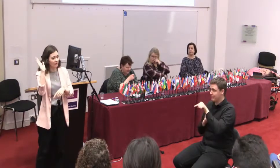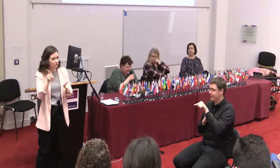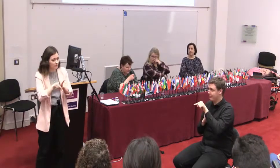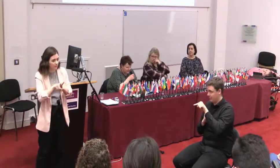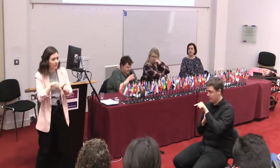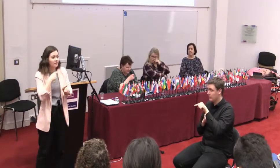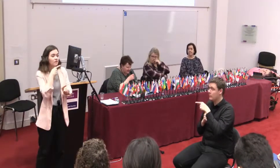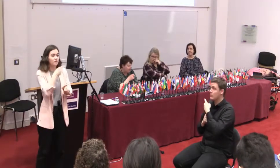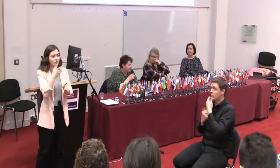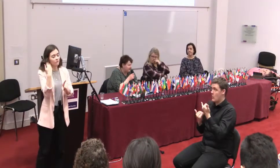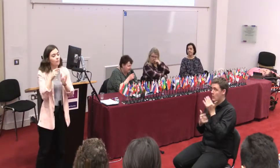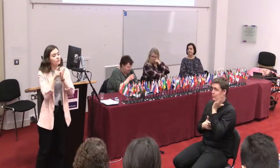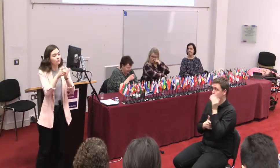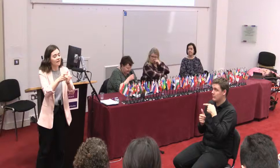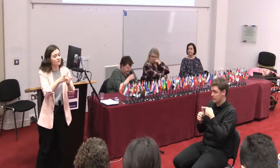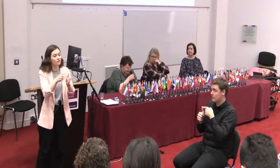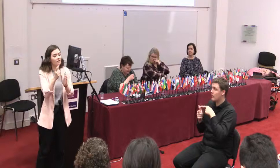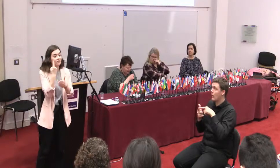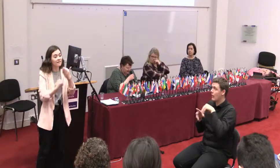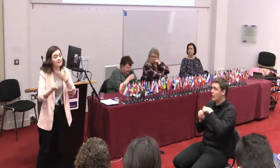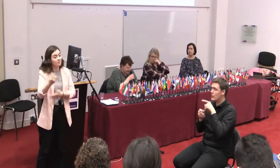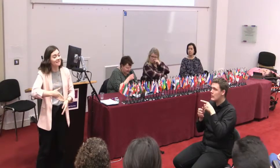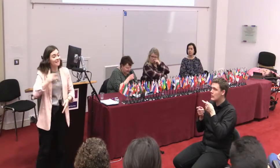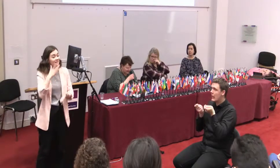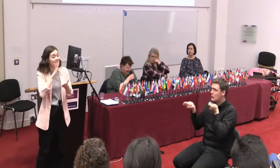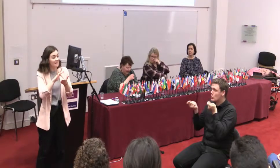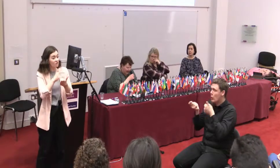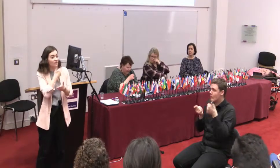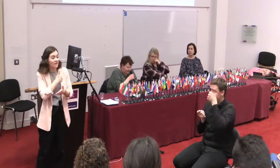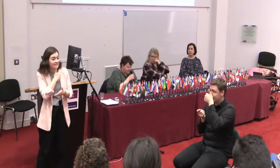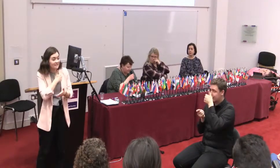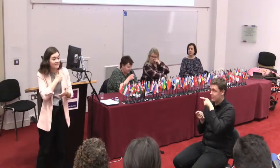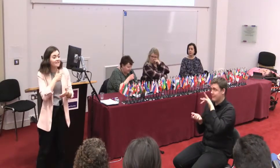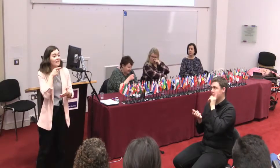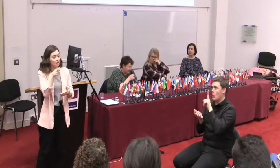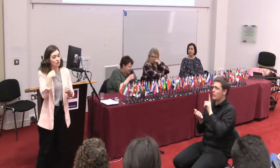She is a former director of the Independent living Centre in Iceland and has worked particularly